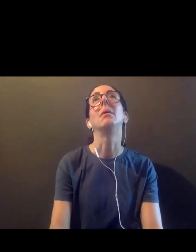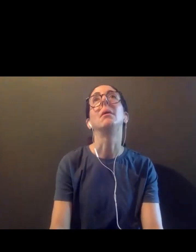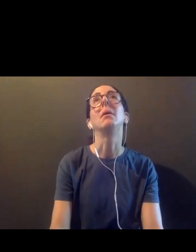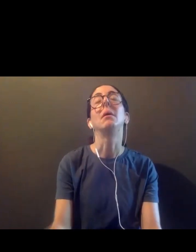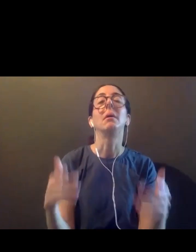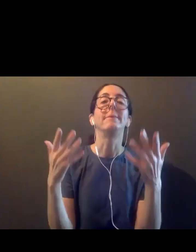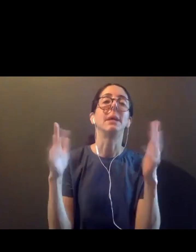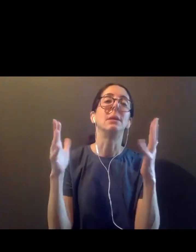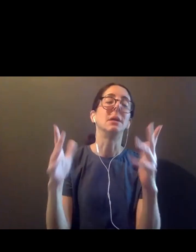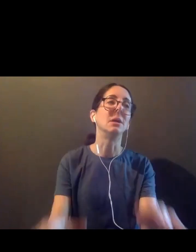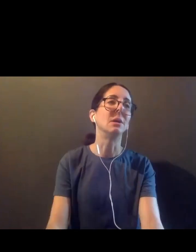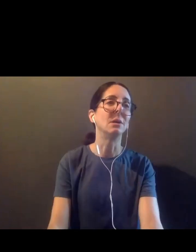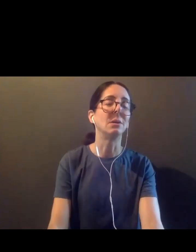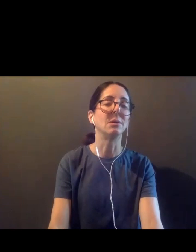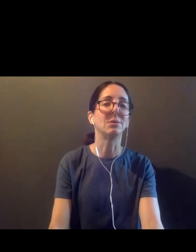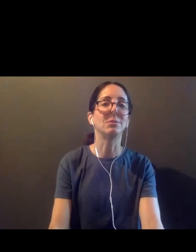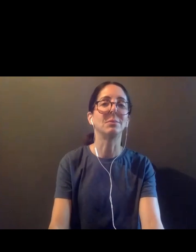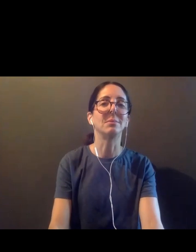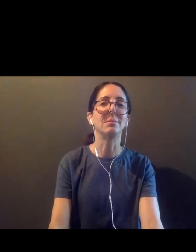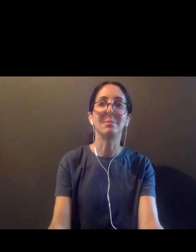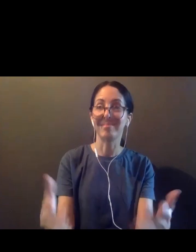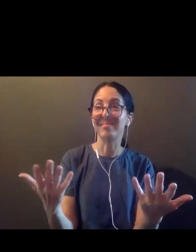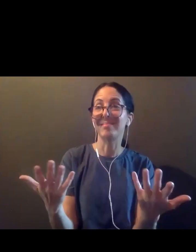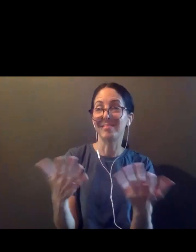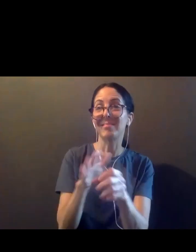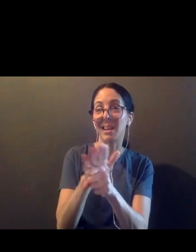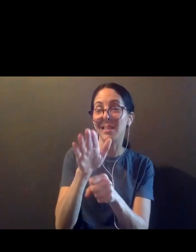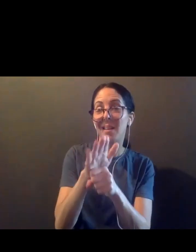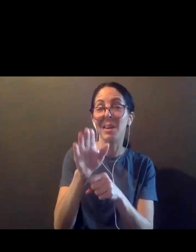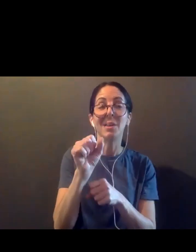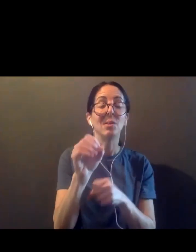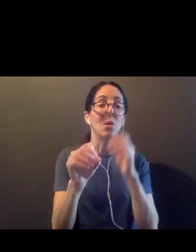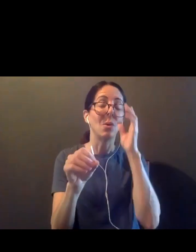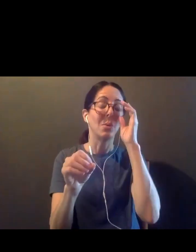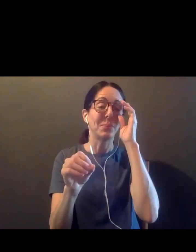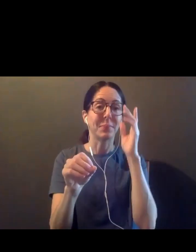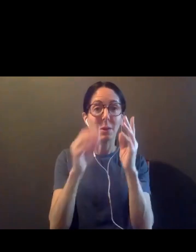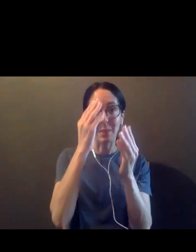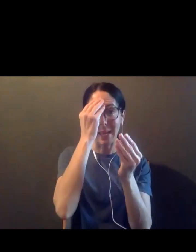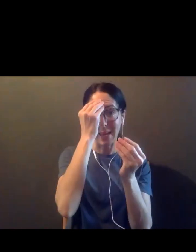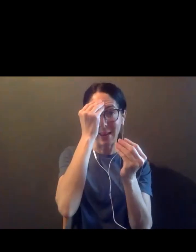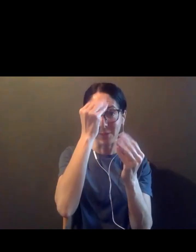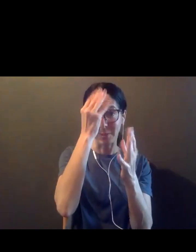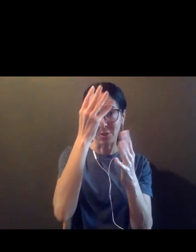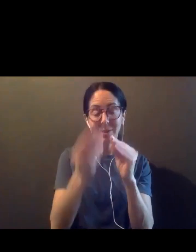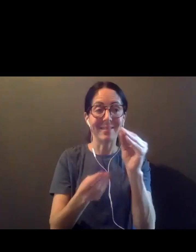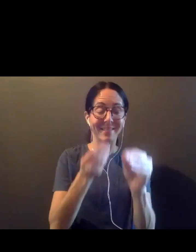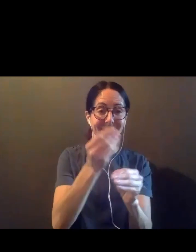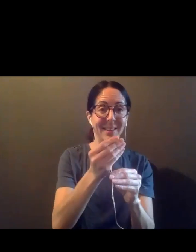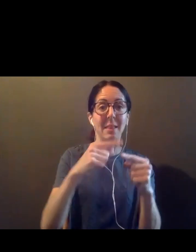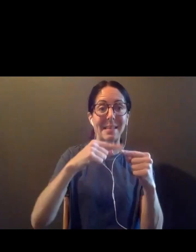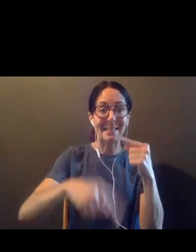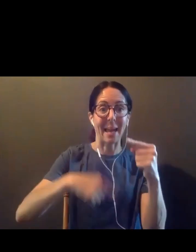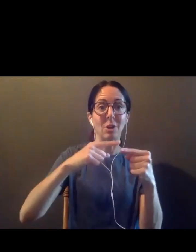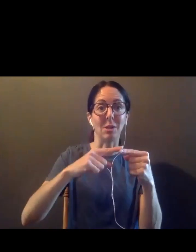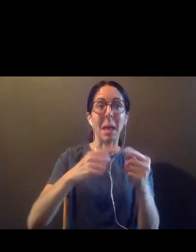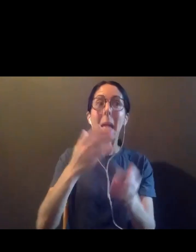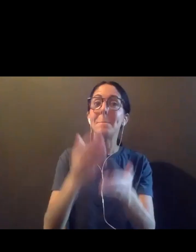And, you know, when the information was shared, the loopback cycles were not properly linked